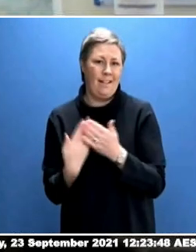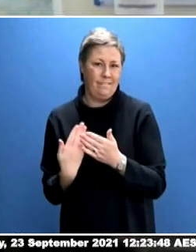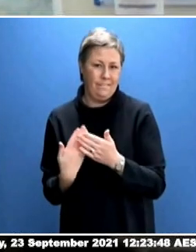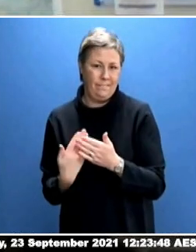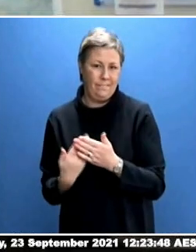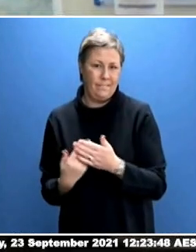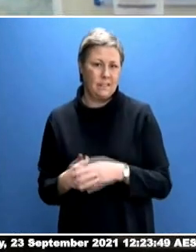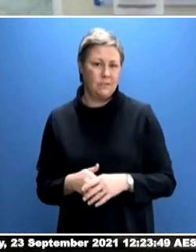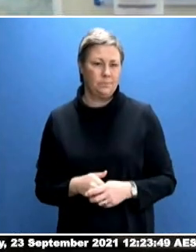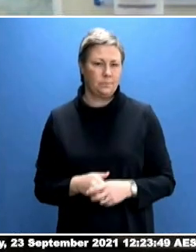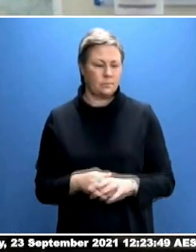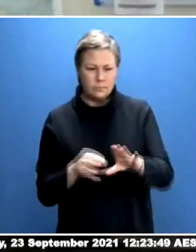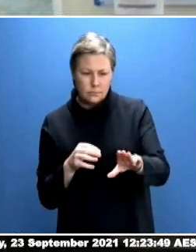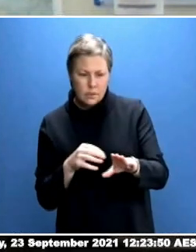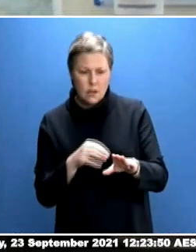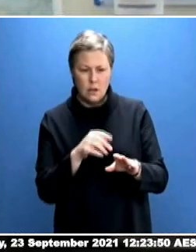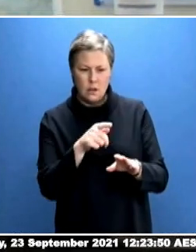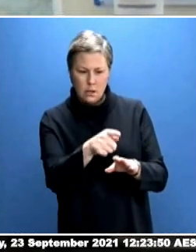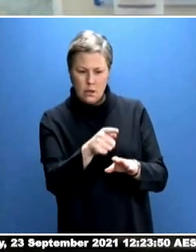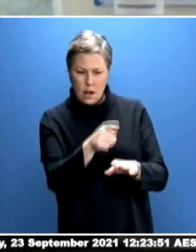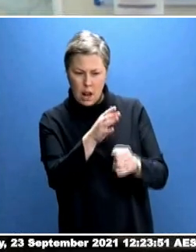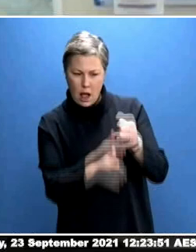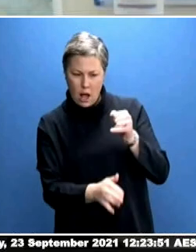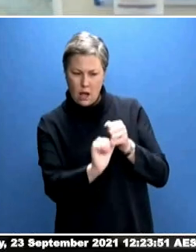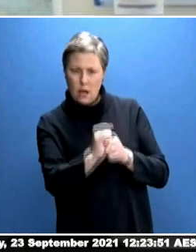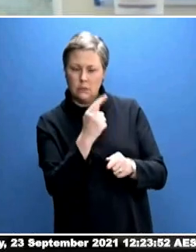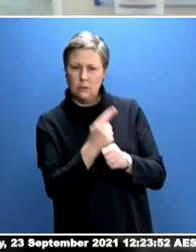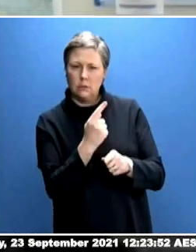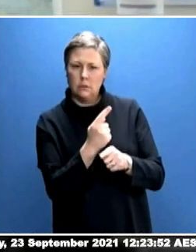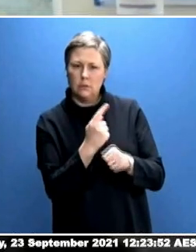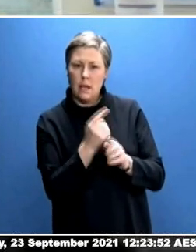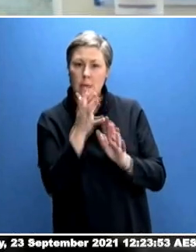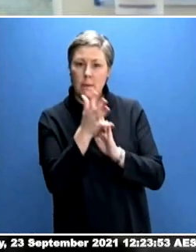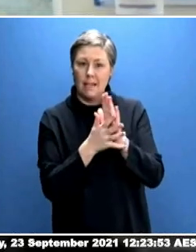The last part of your answer there, I take it then that NAAJA accepts